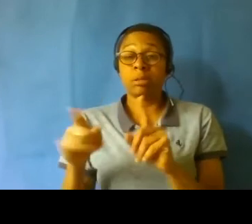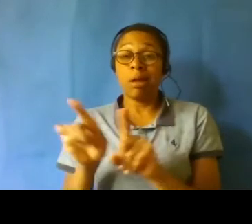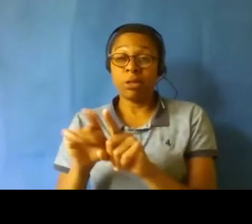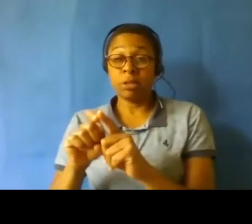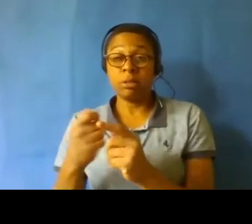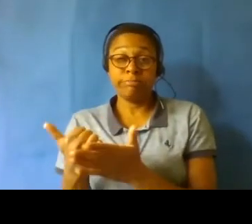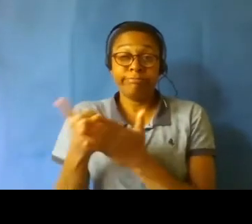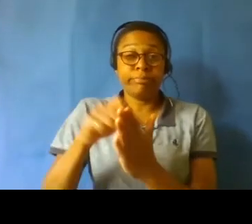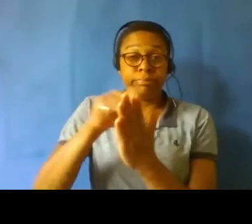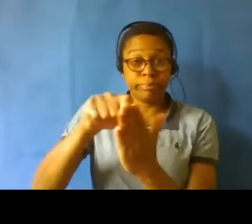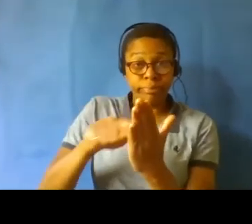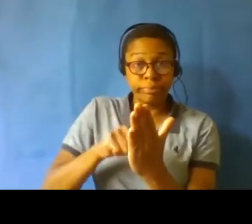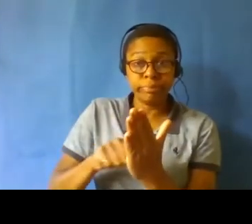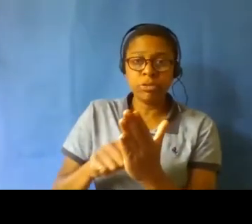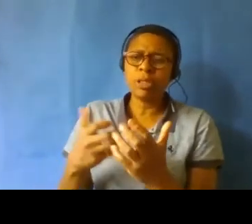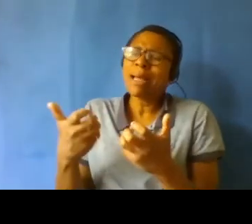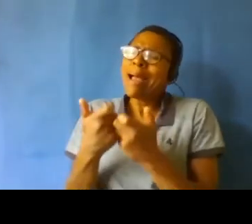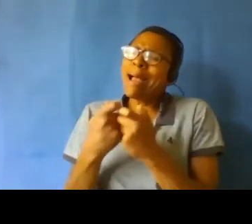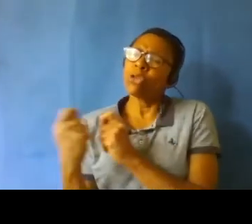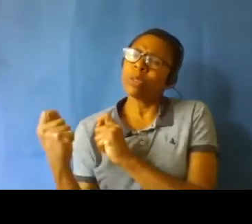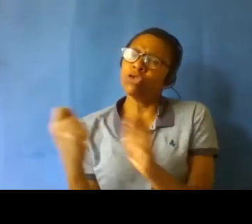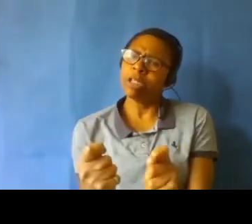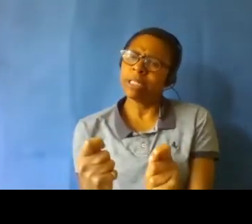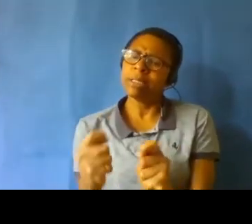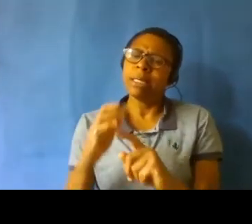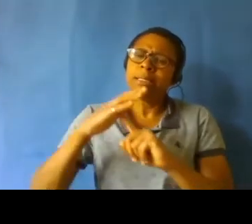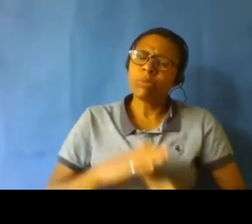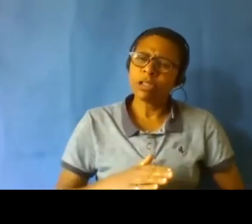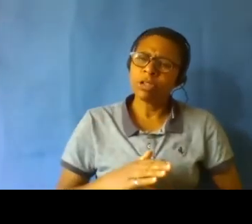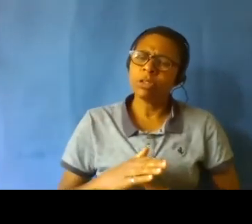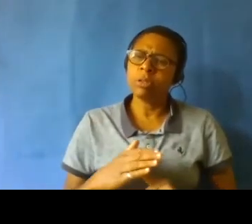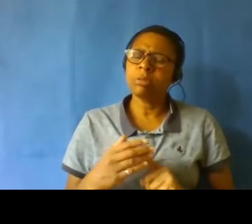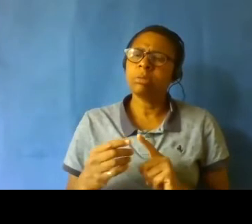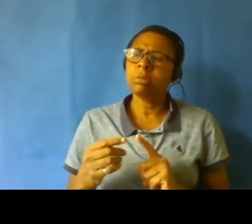services in the treatment of depression from 1997 and another by Thorens and and